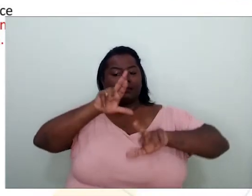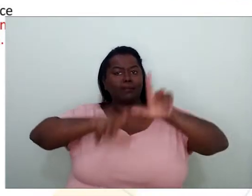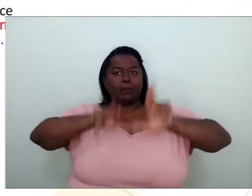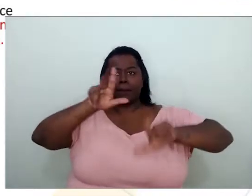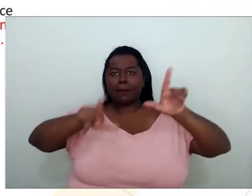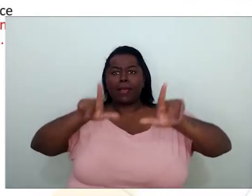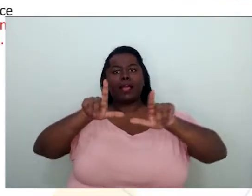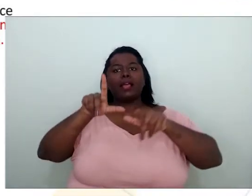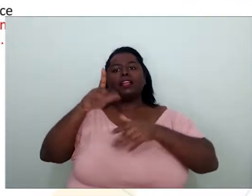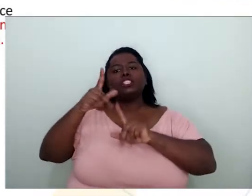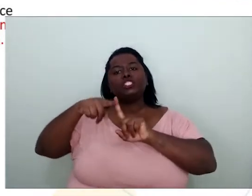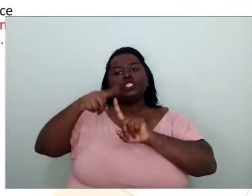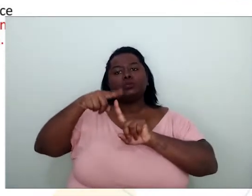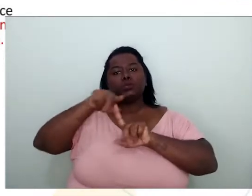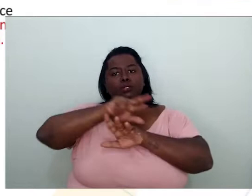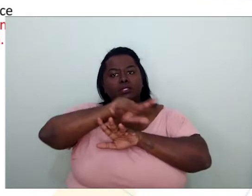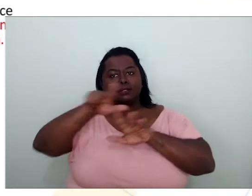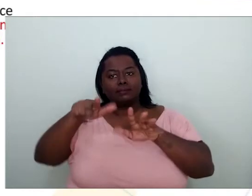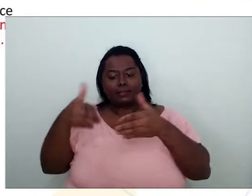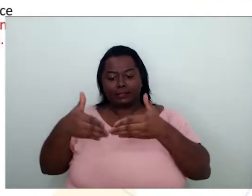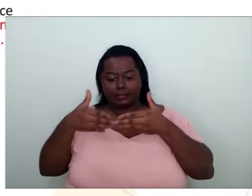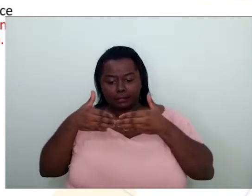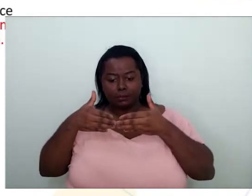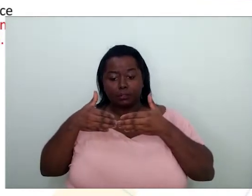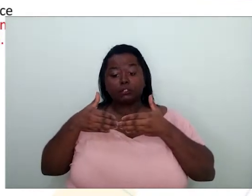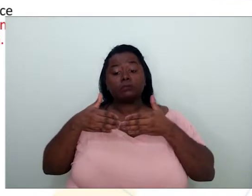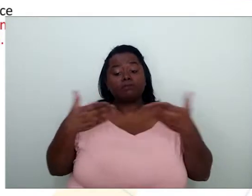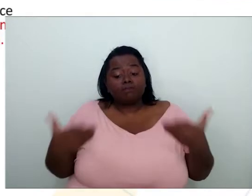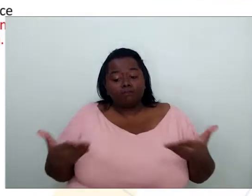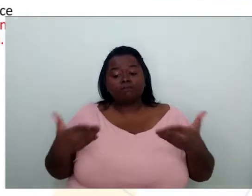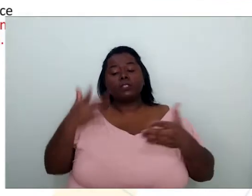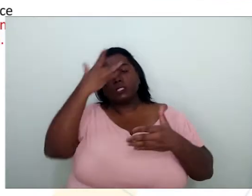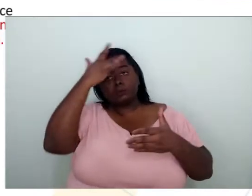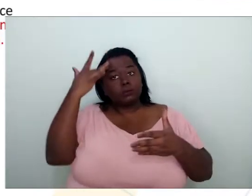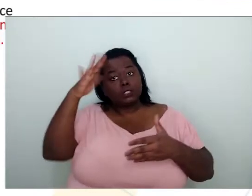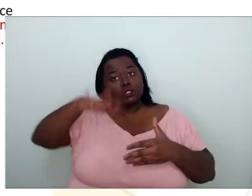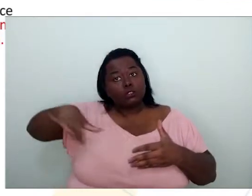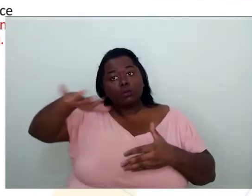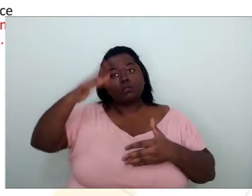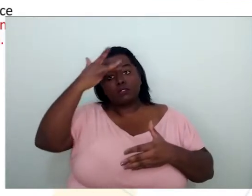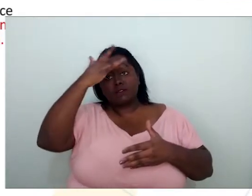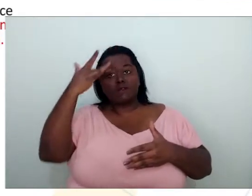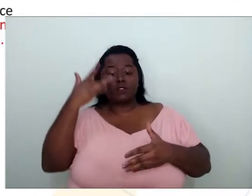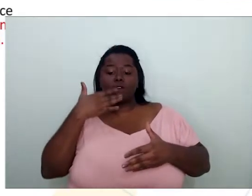licensed right so it's at the key point who are people who are making in favor